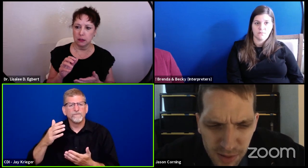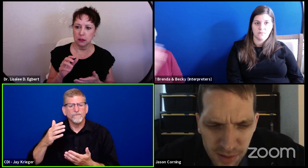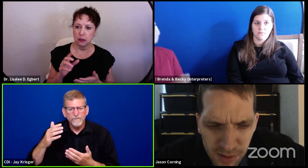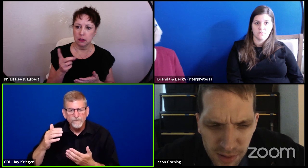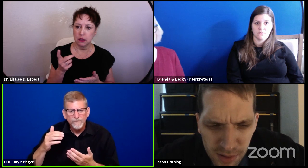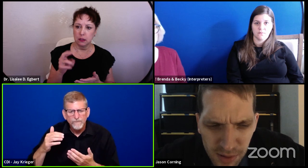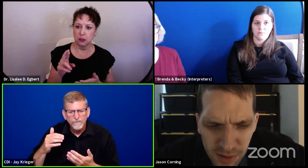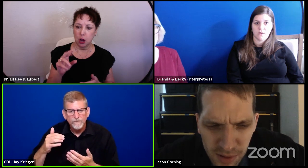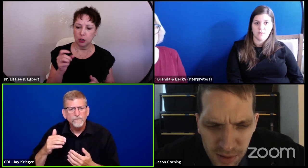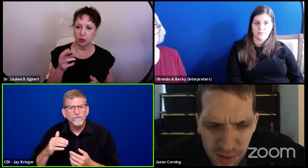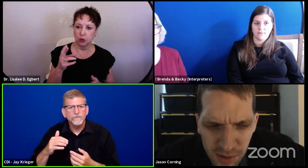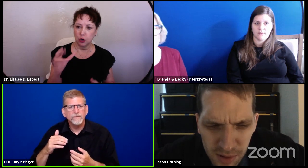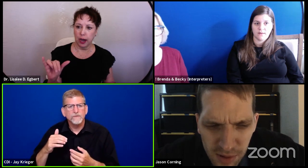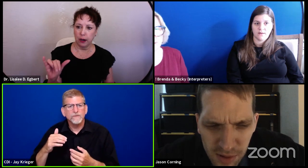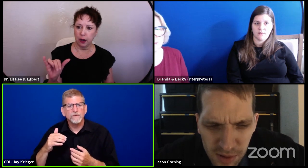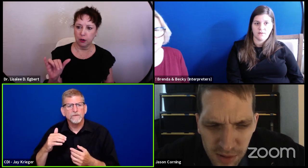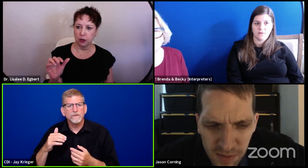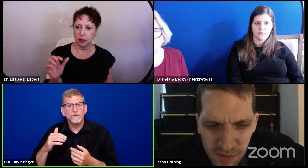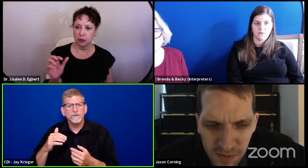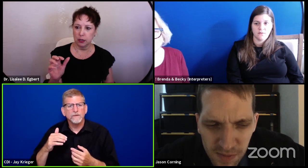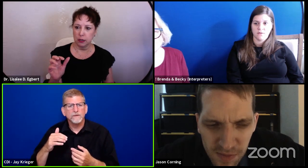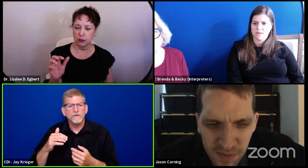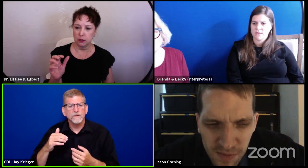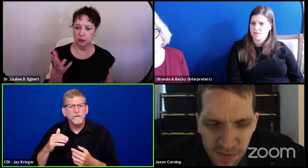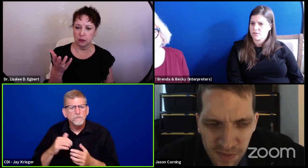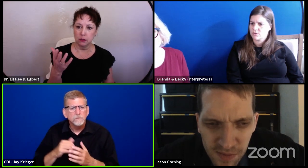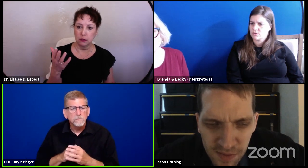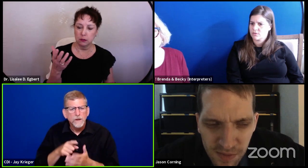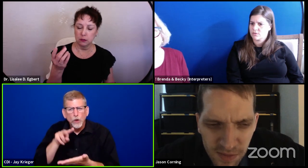Mary Lynn says "I move that."